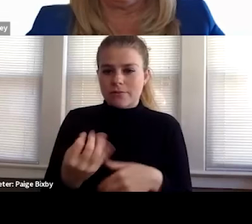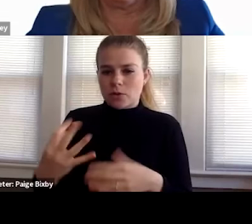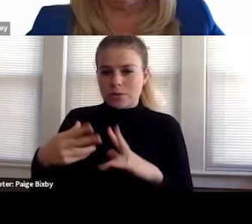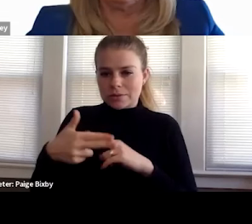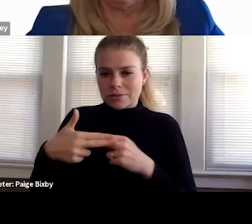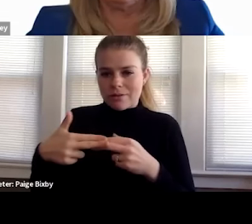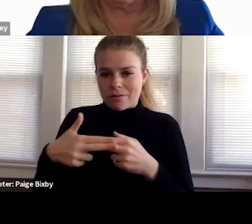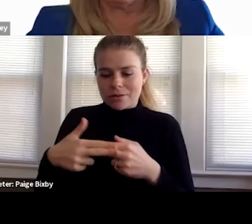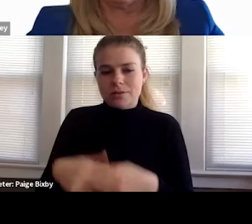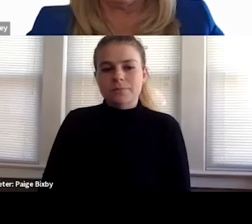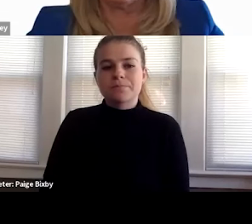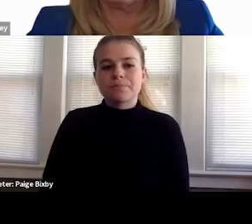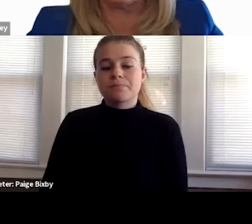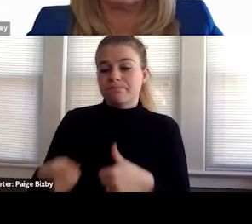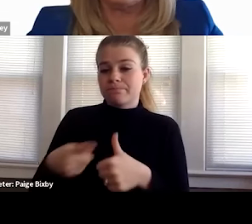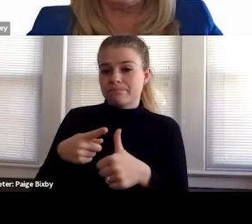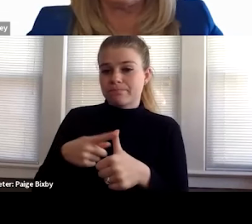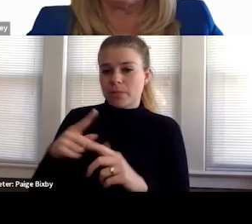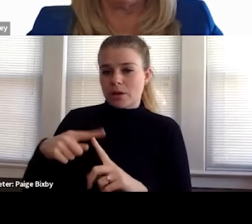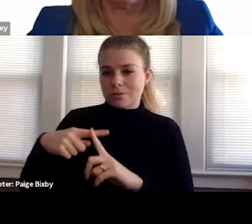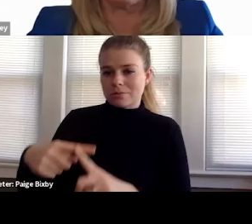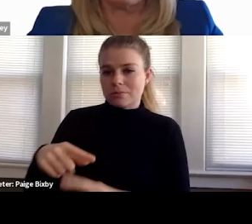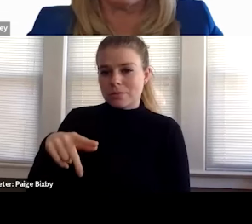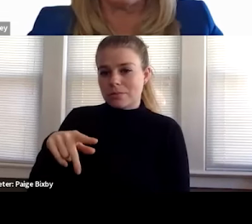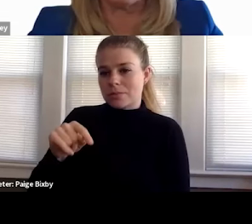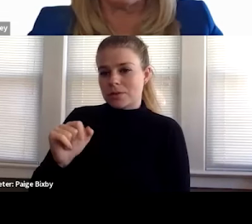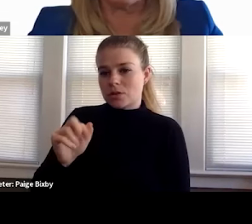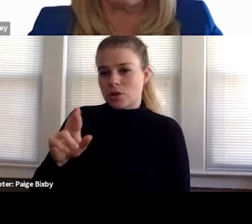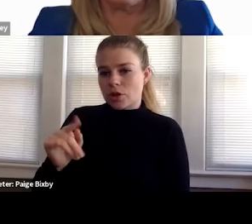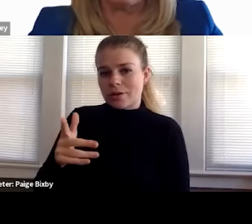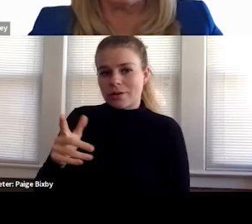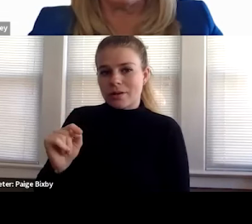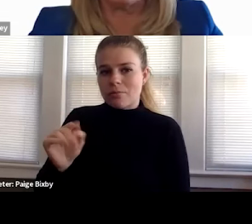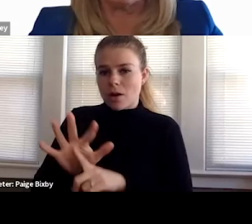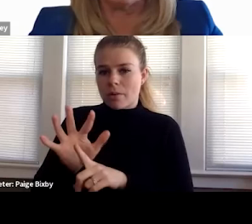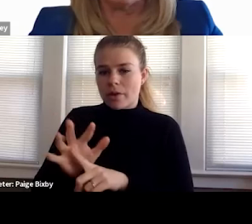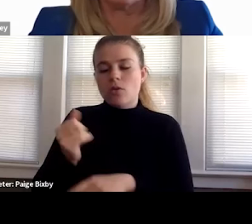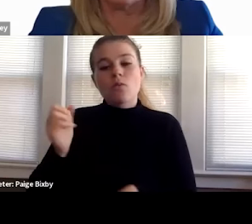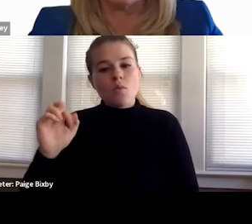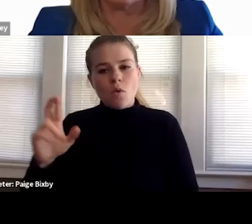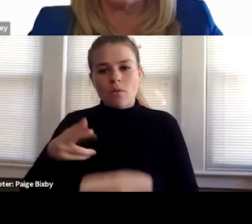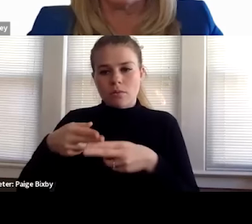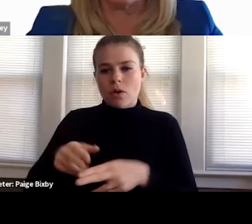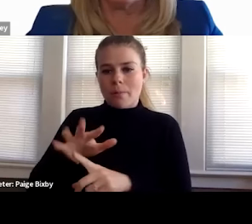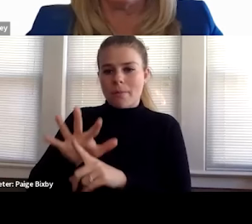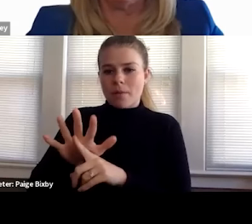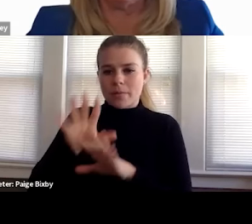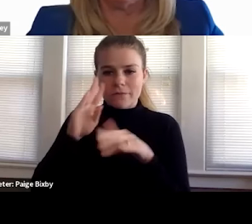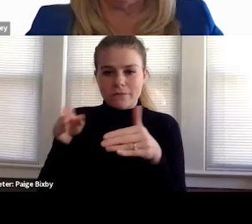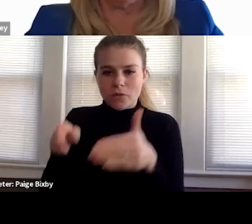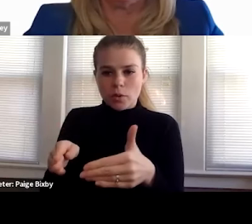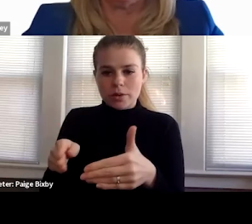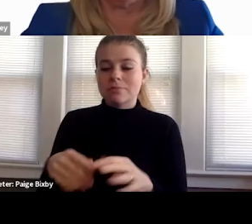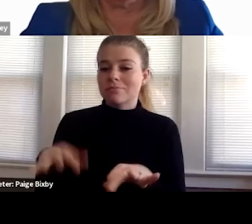First let's talk about target population, our population of focus. Keeping it simple, family treatment court